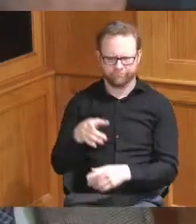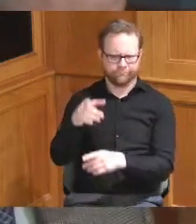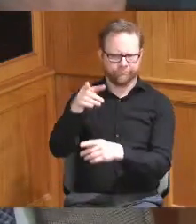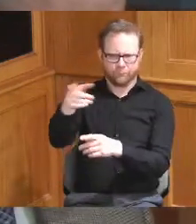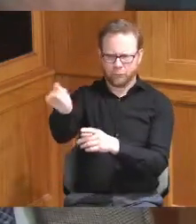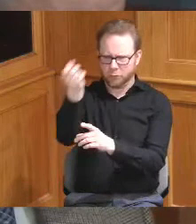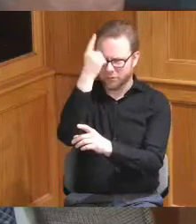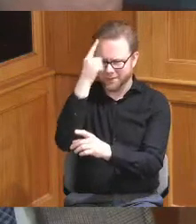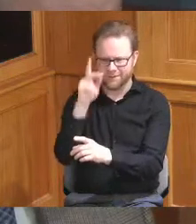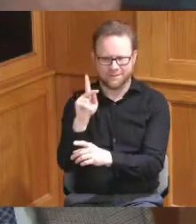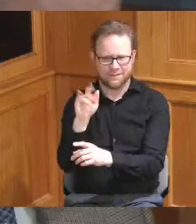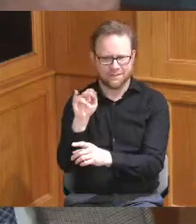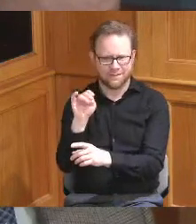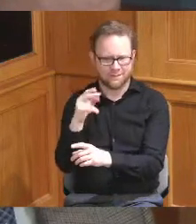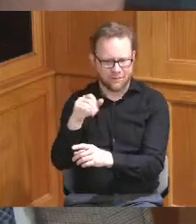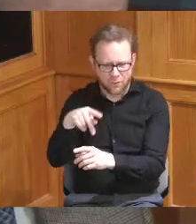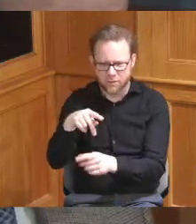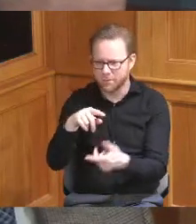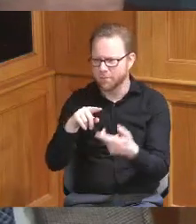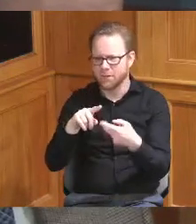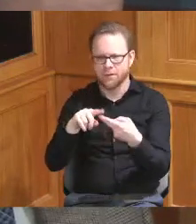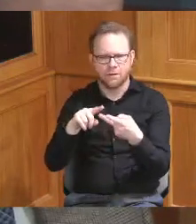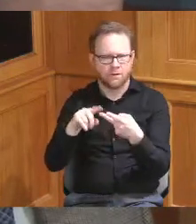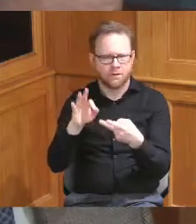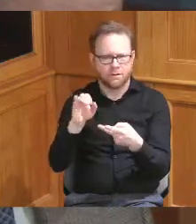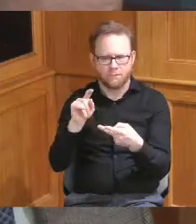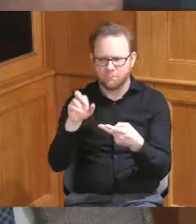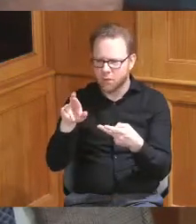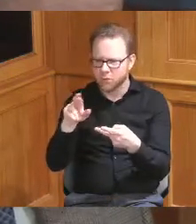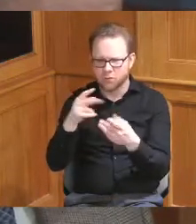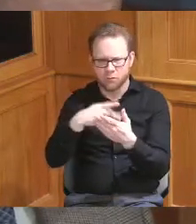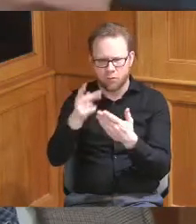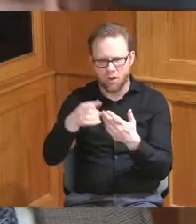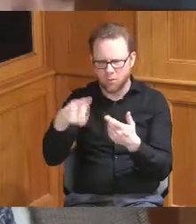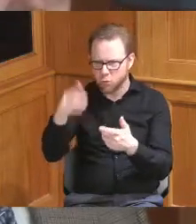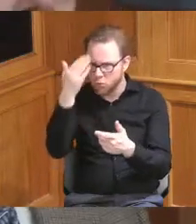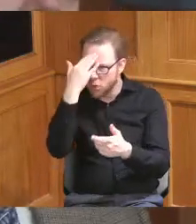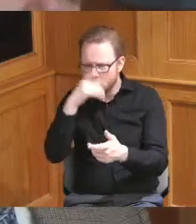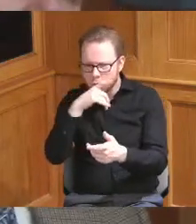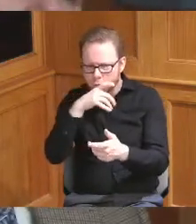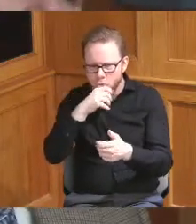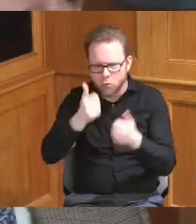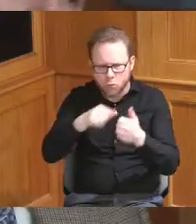Kinship Care program the Foster Care Program to know where those kids are what their needs